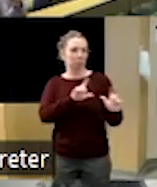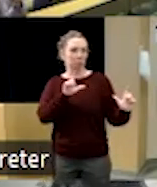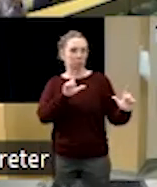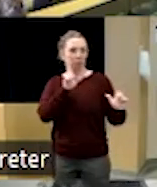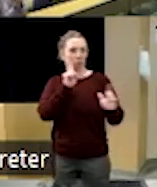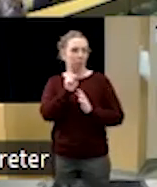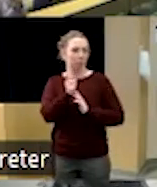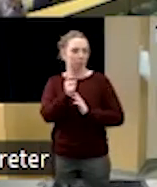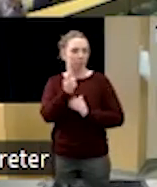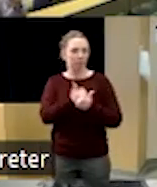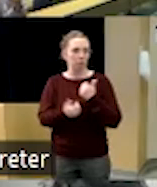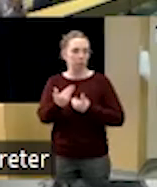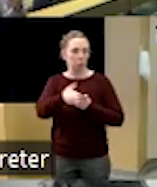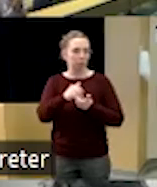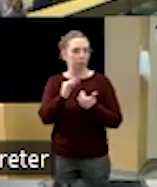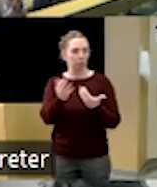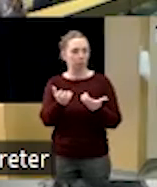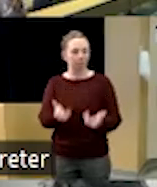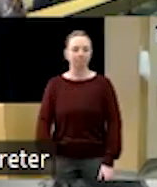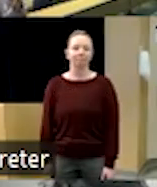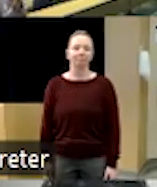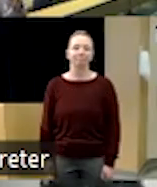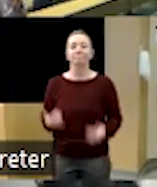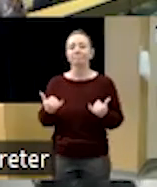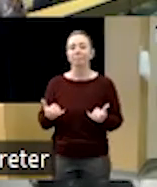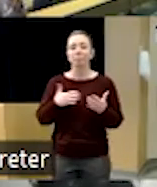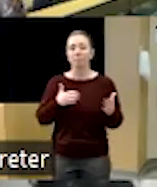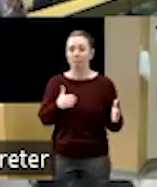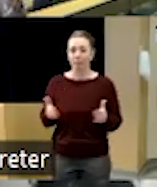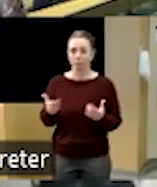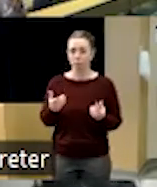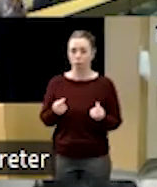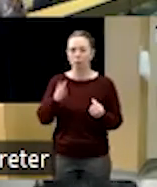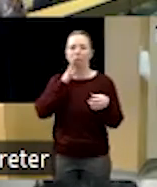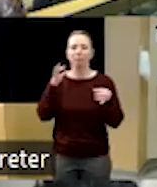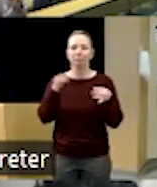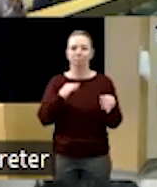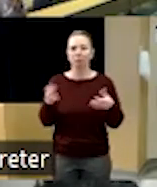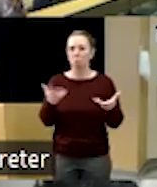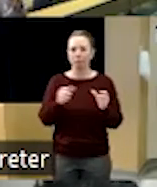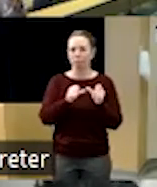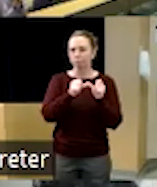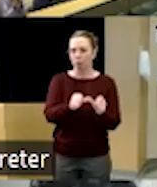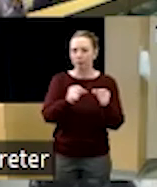so um my plan is now to explain to you what is chronic pain how we treat chronic pain